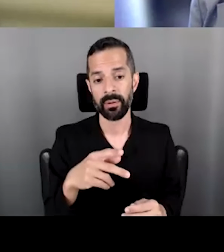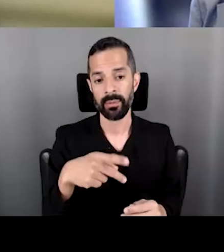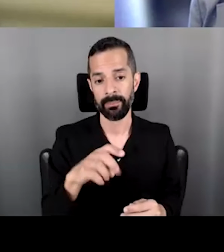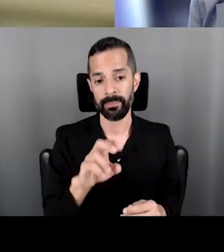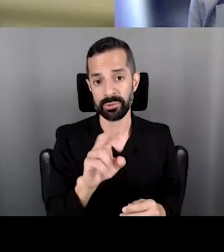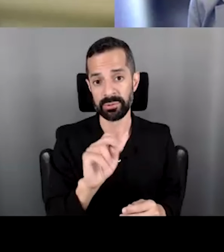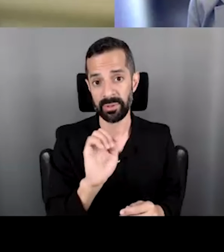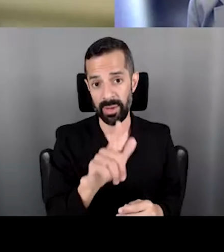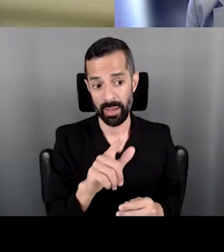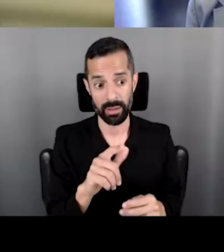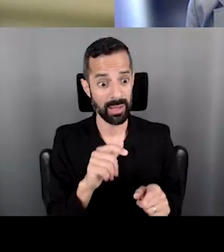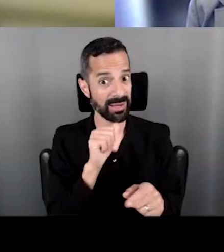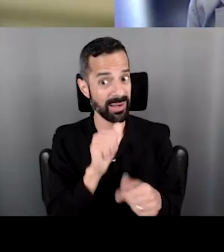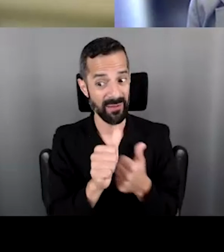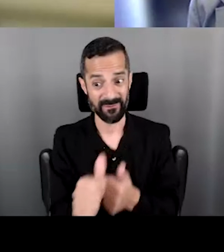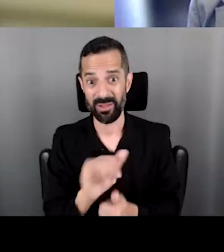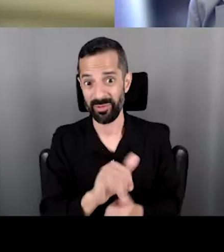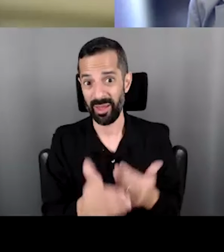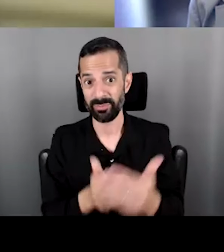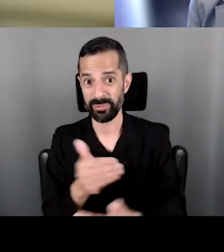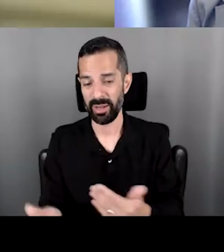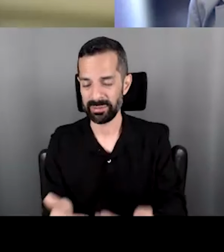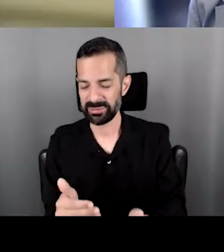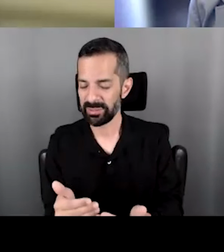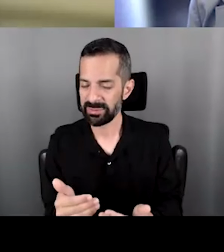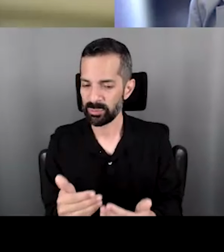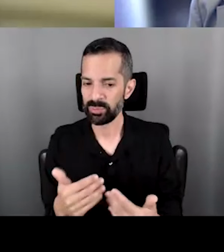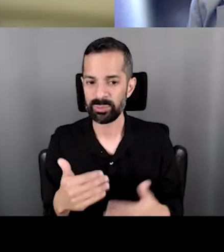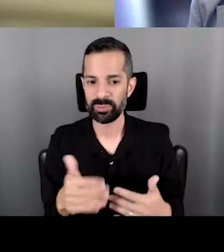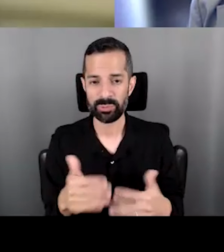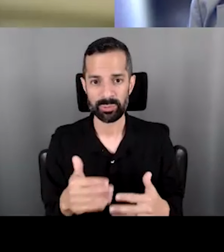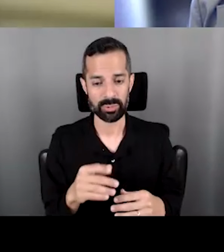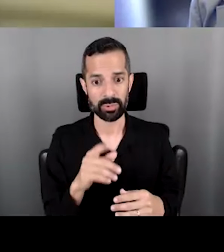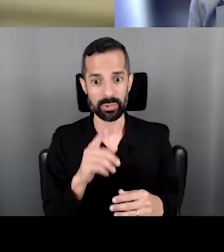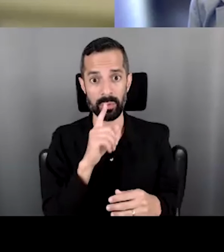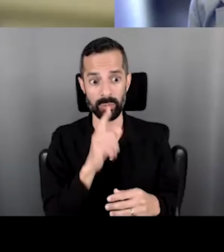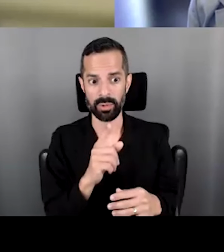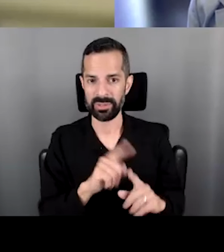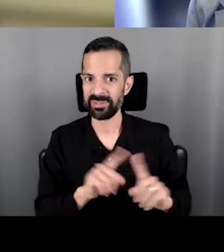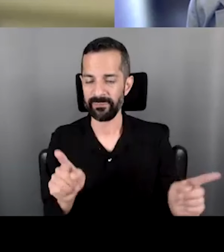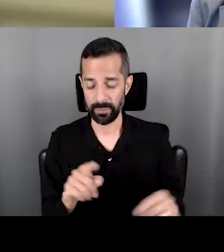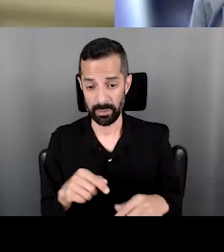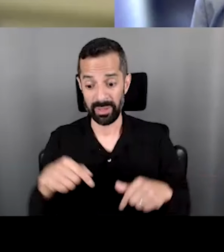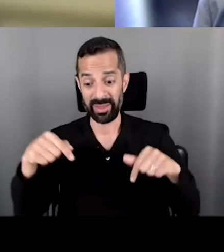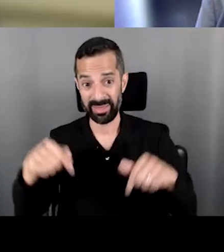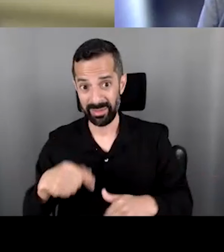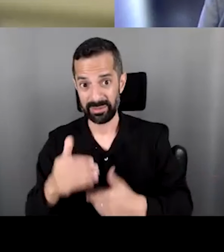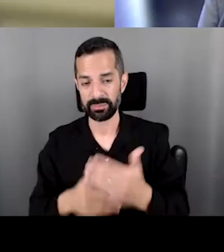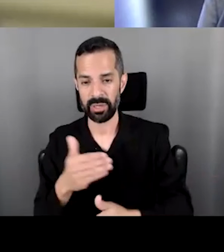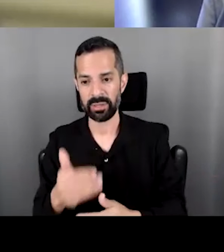I do think it's important to really understand that this process is really referencing our general fund. Right.